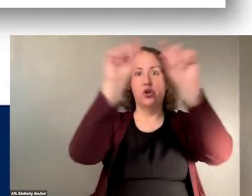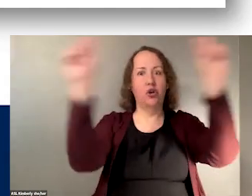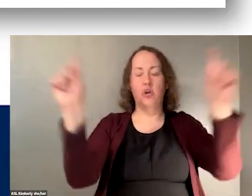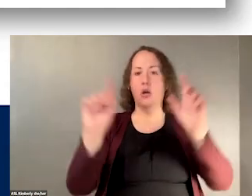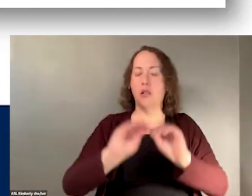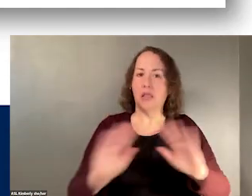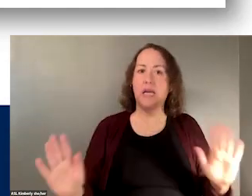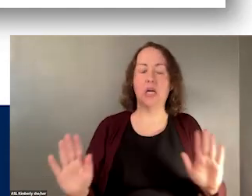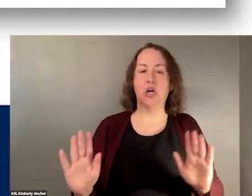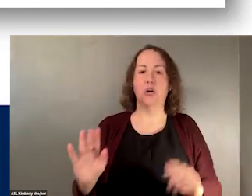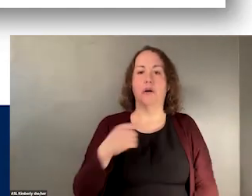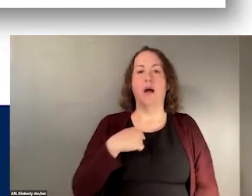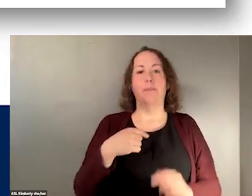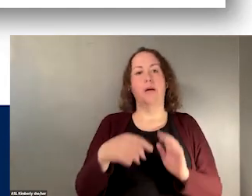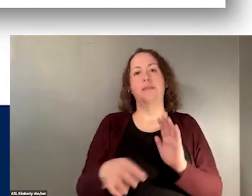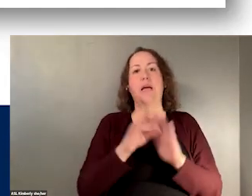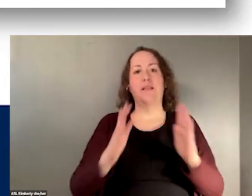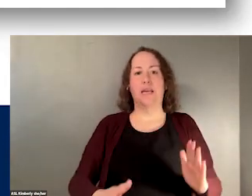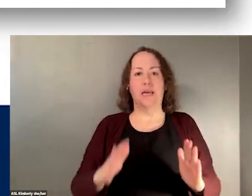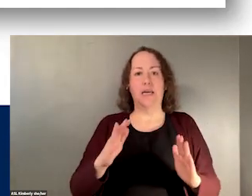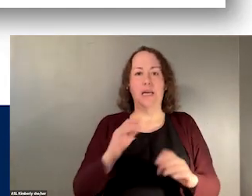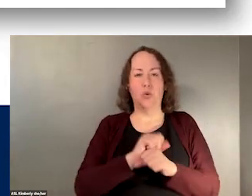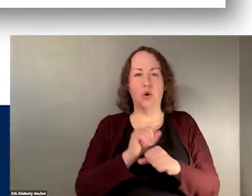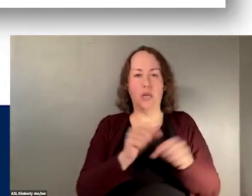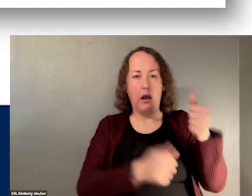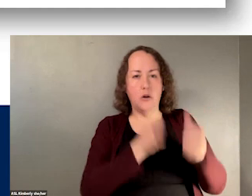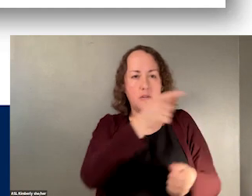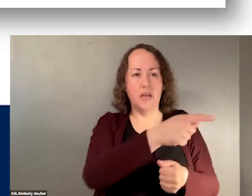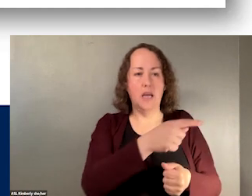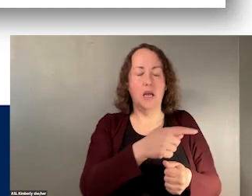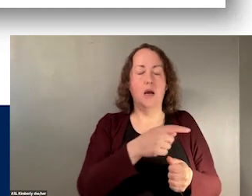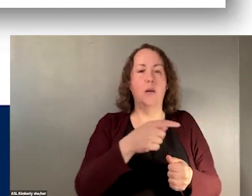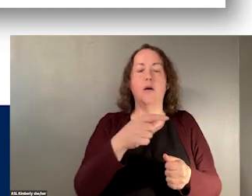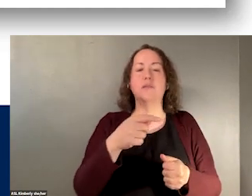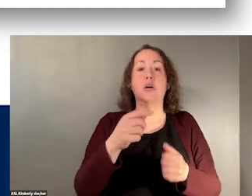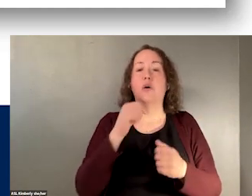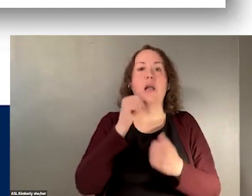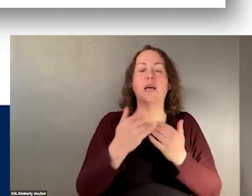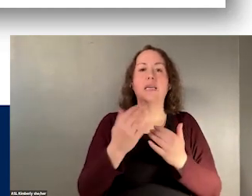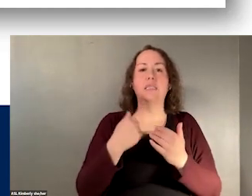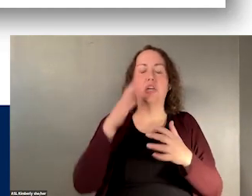as a delegate for this person, so you're not confusing -- wait, is this my document? Is this their documents?